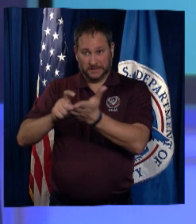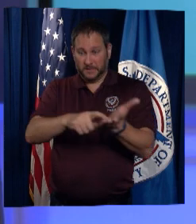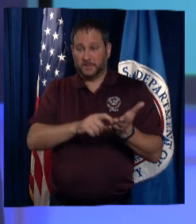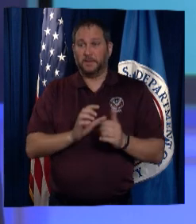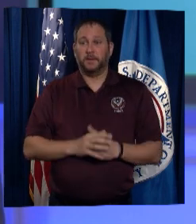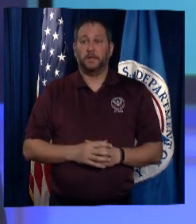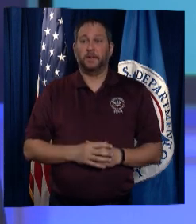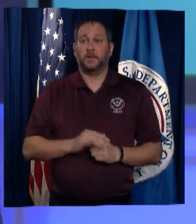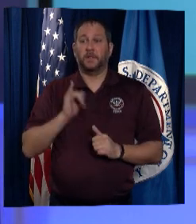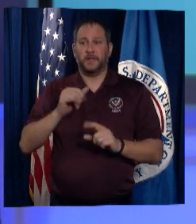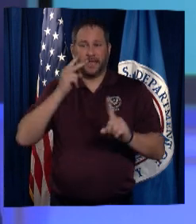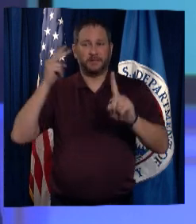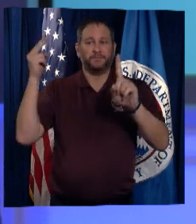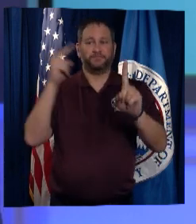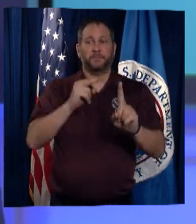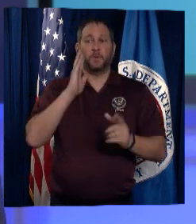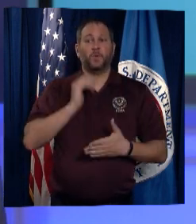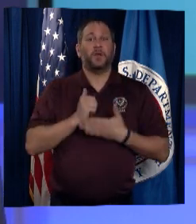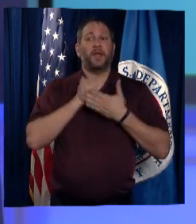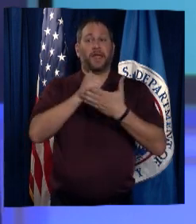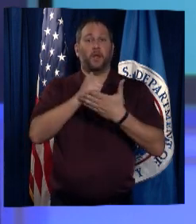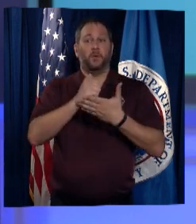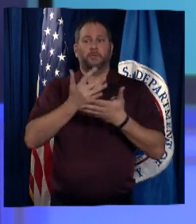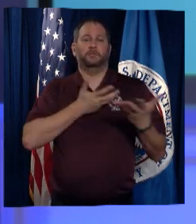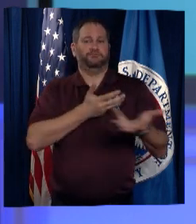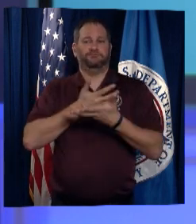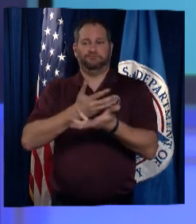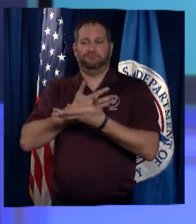top of a pyramid and then everyone becomes a resource that to be tasked,